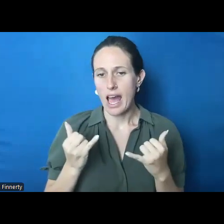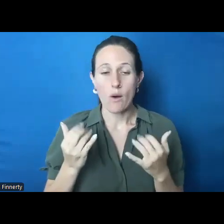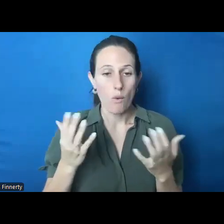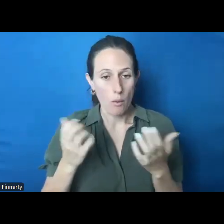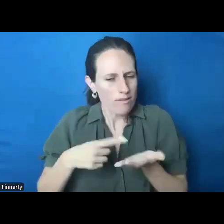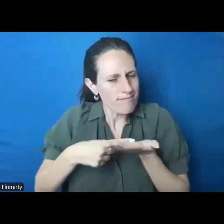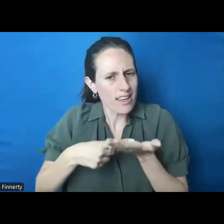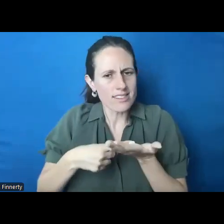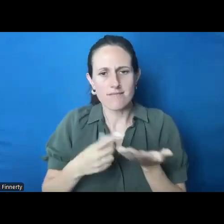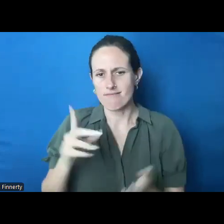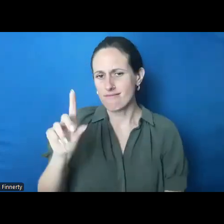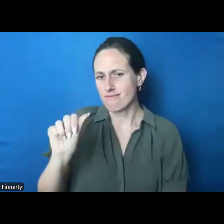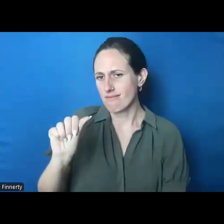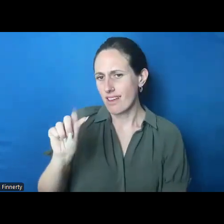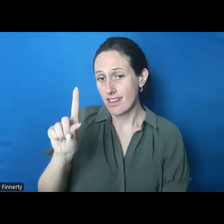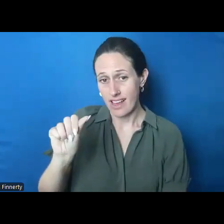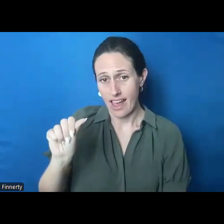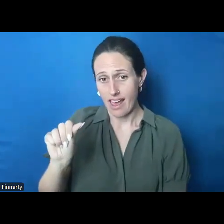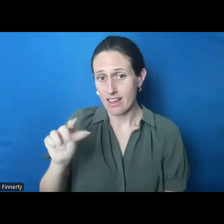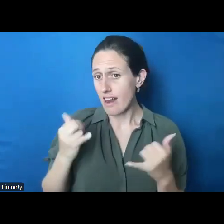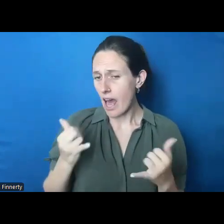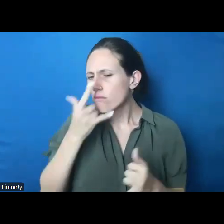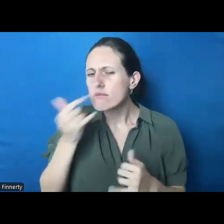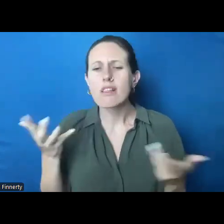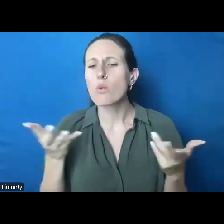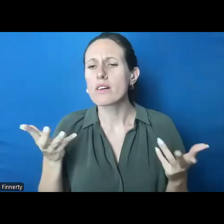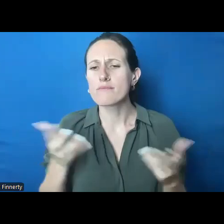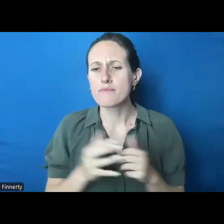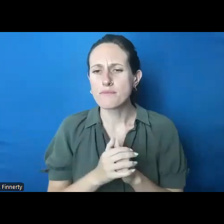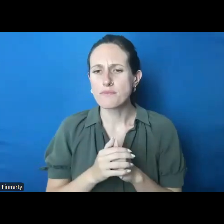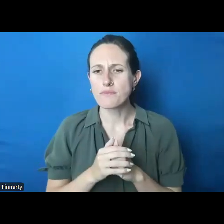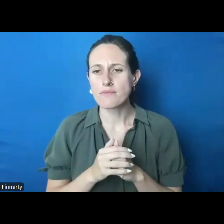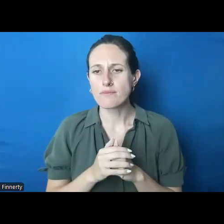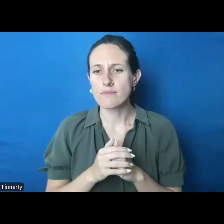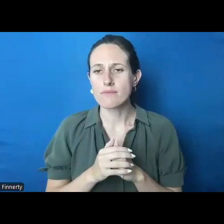state of the ADA today, before we start our panel. The ADA was